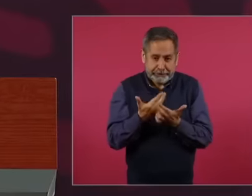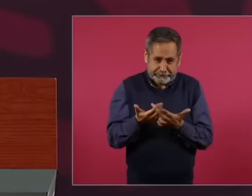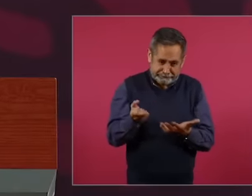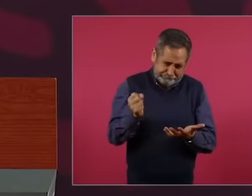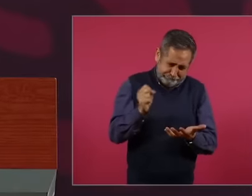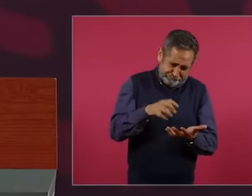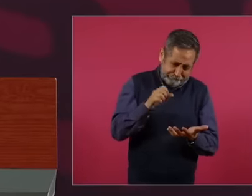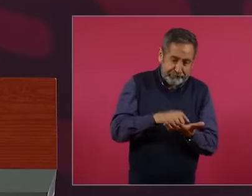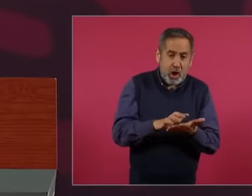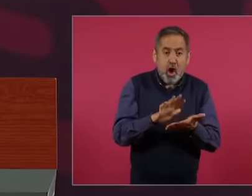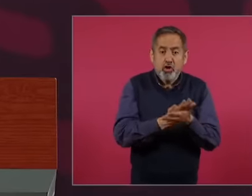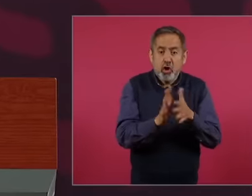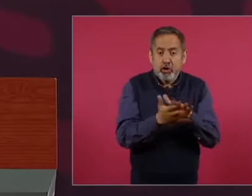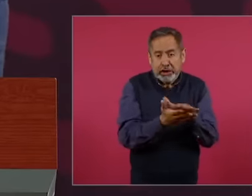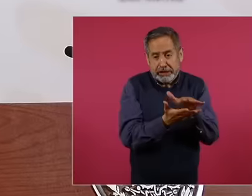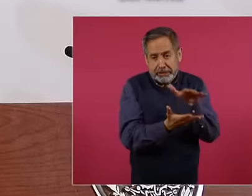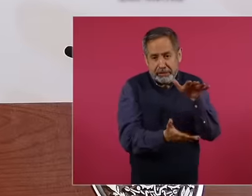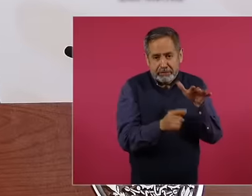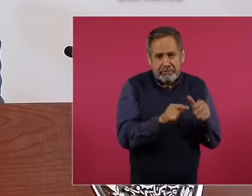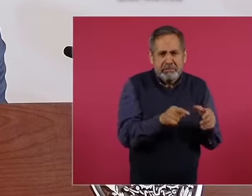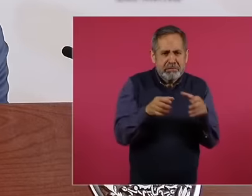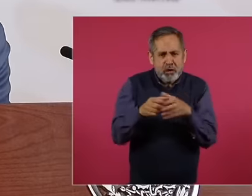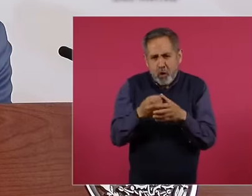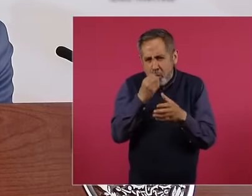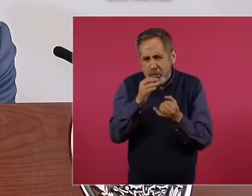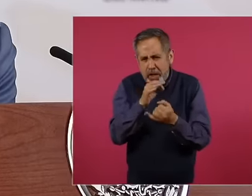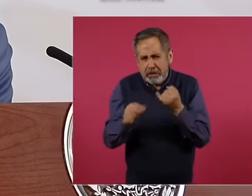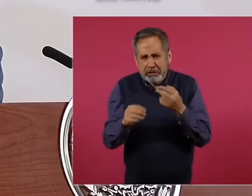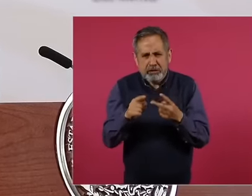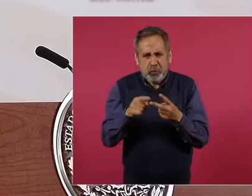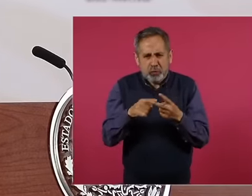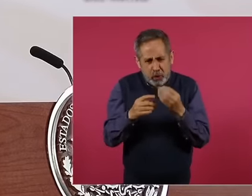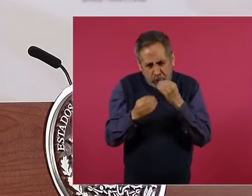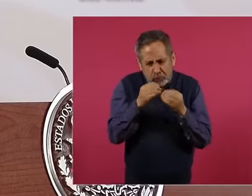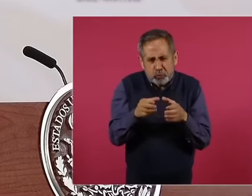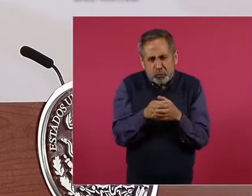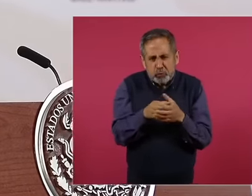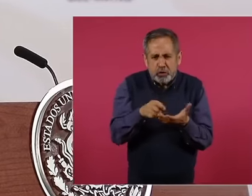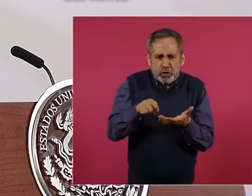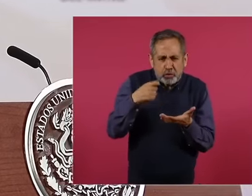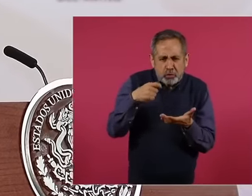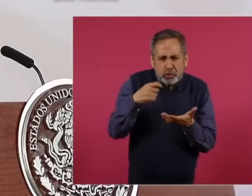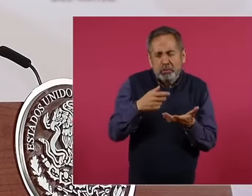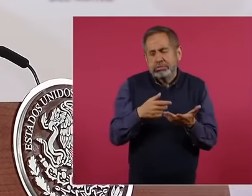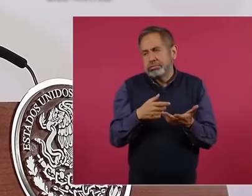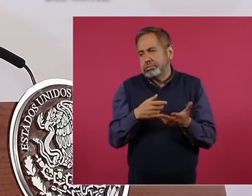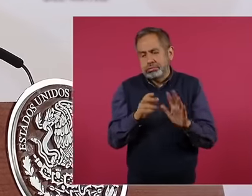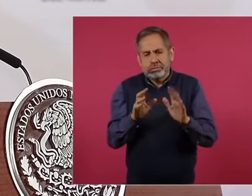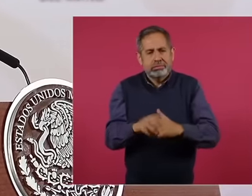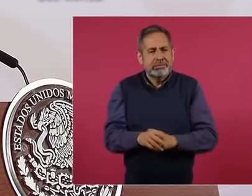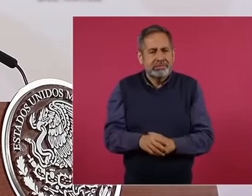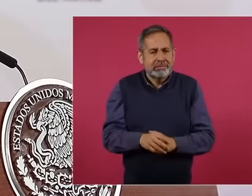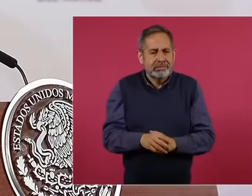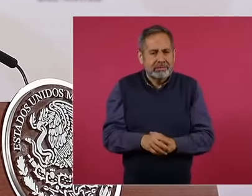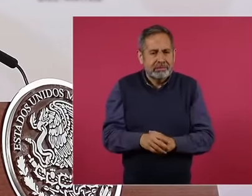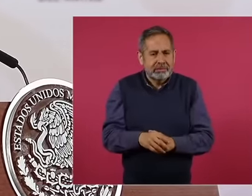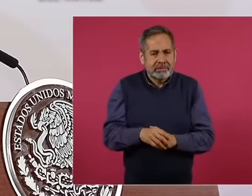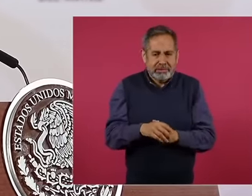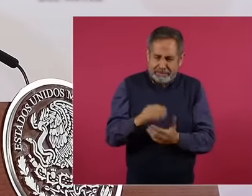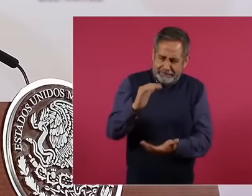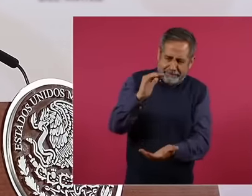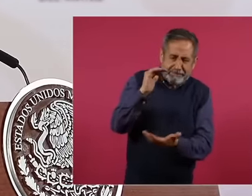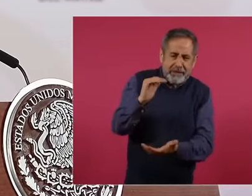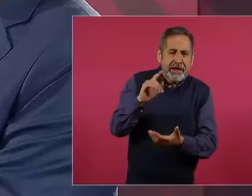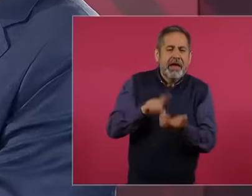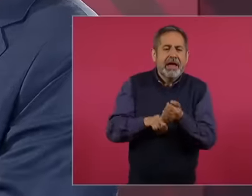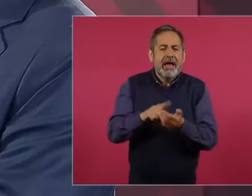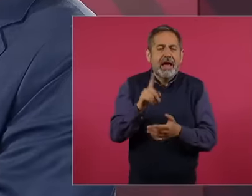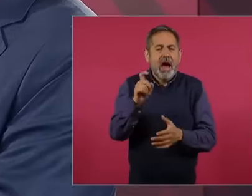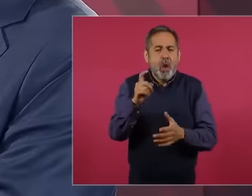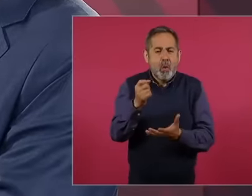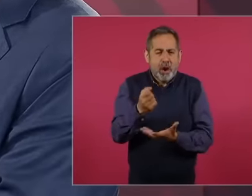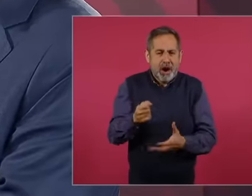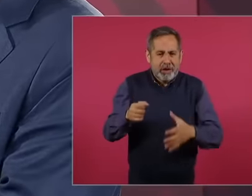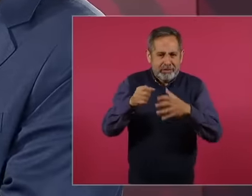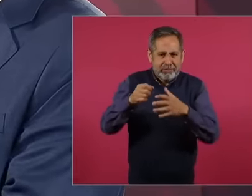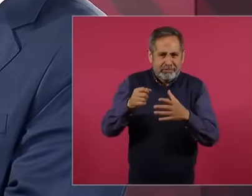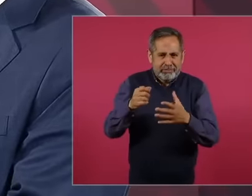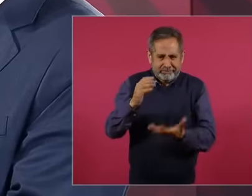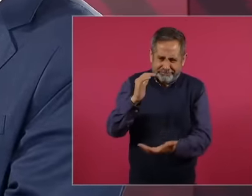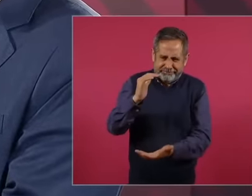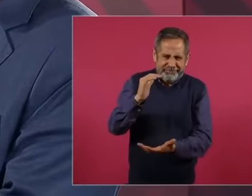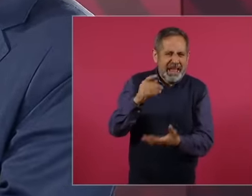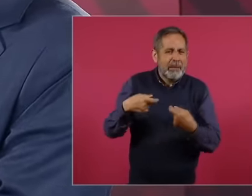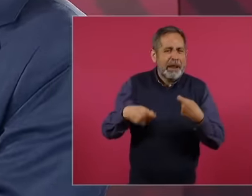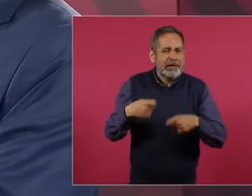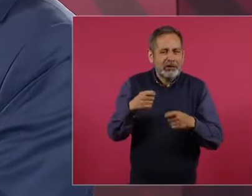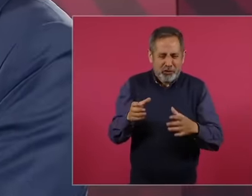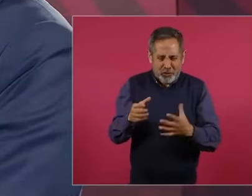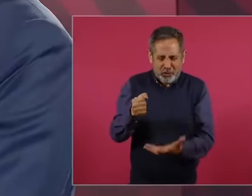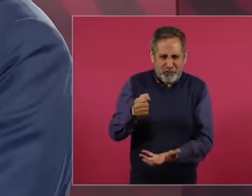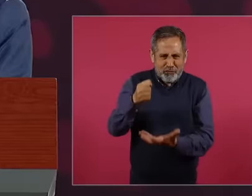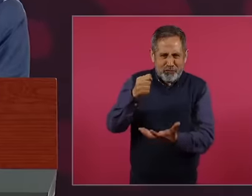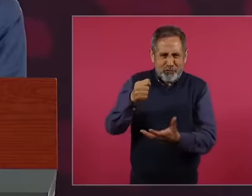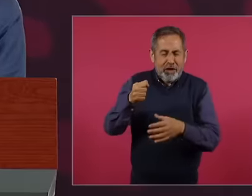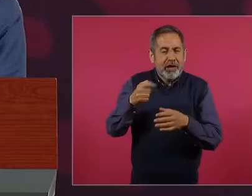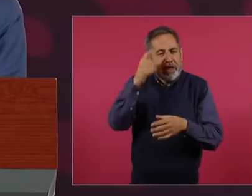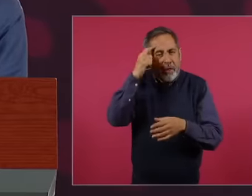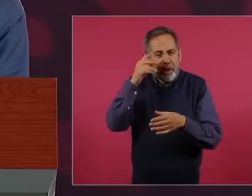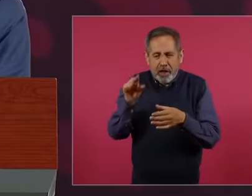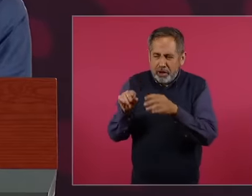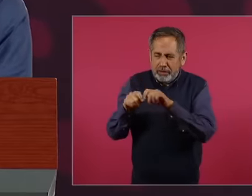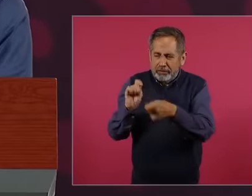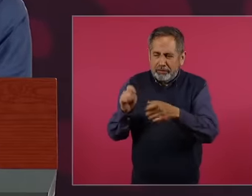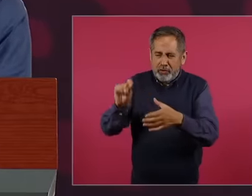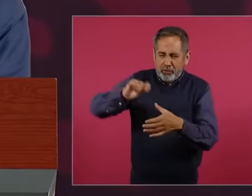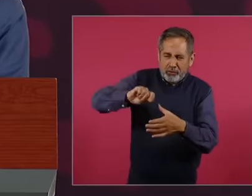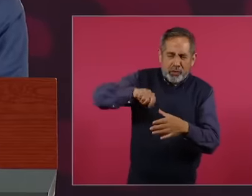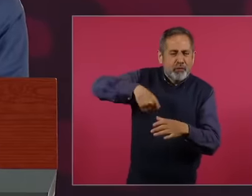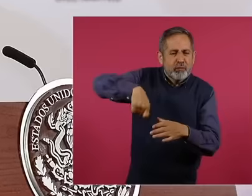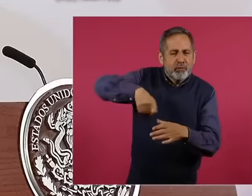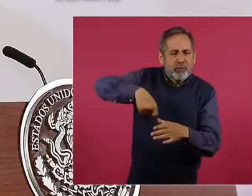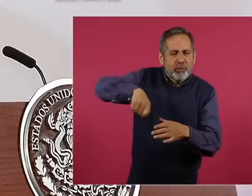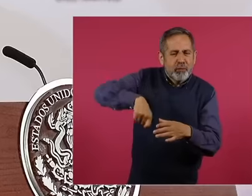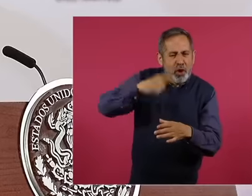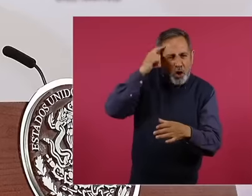tortilla and a stew not like this this one and one of those plastic jugs from culey you remember the culey